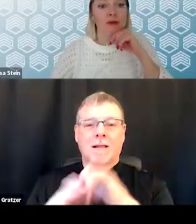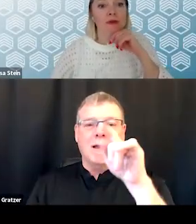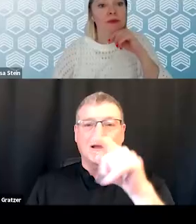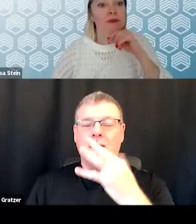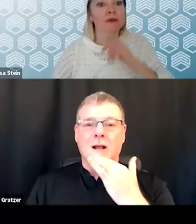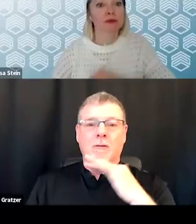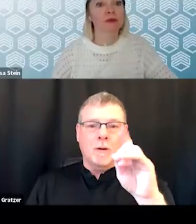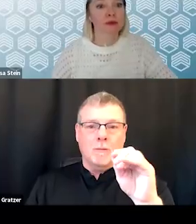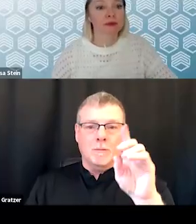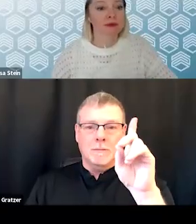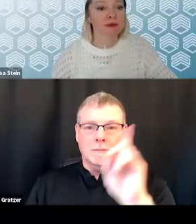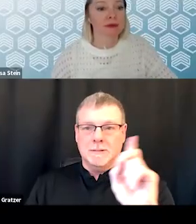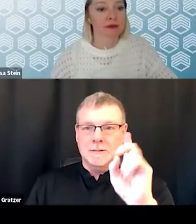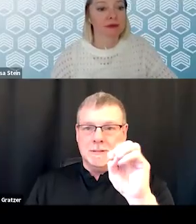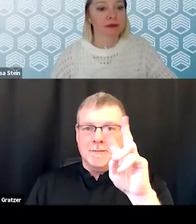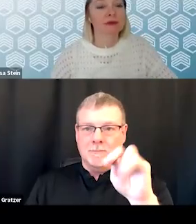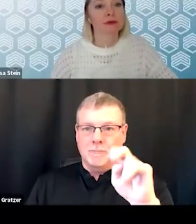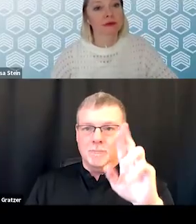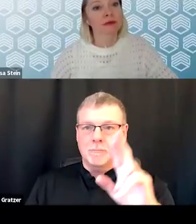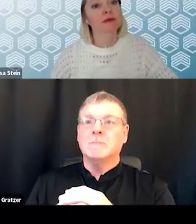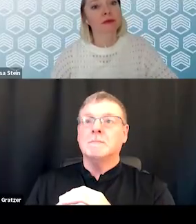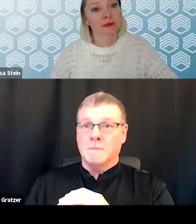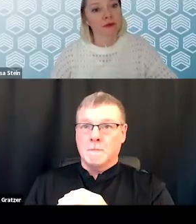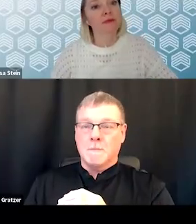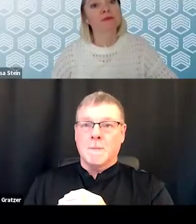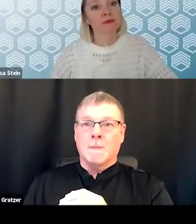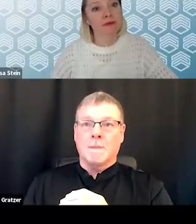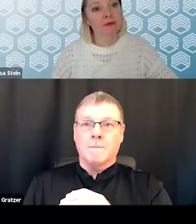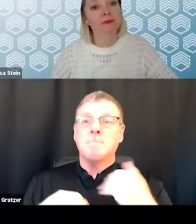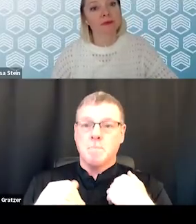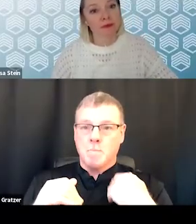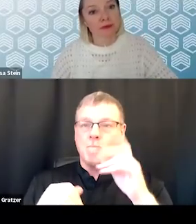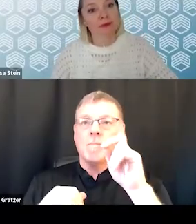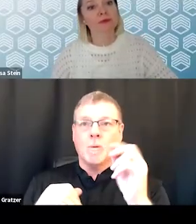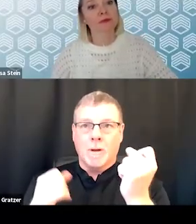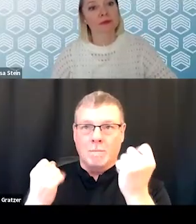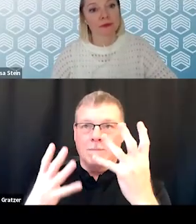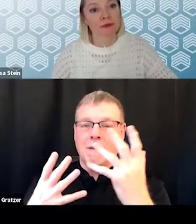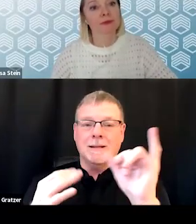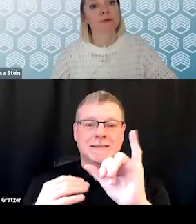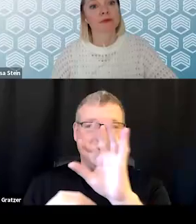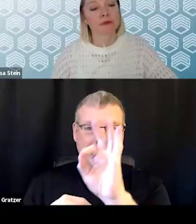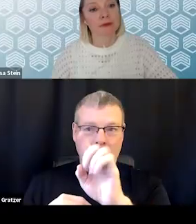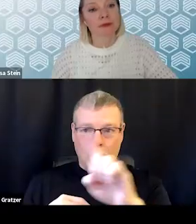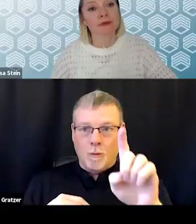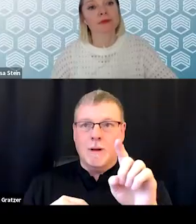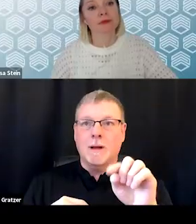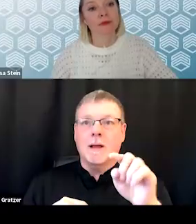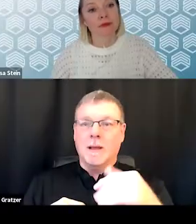Yeah, so we do work with 988. Our Denver 911 Center does actually have protocols